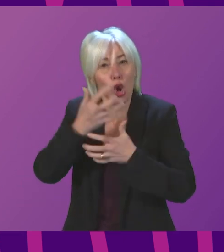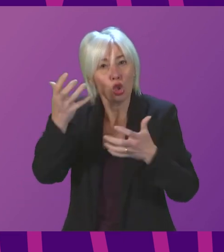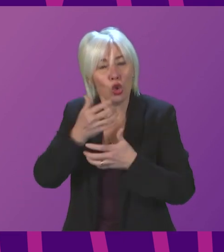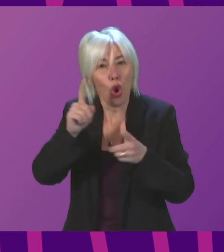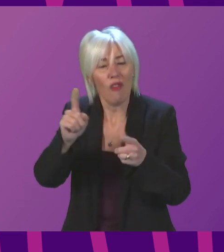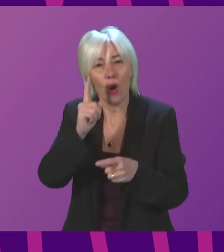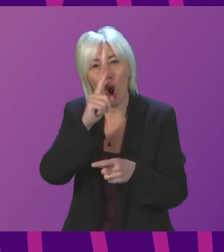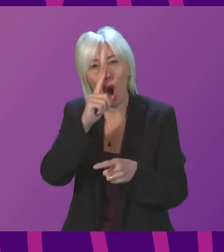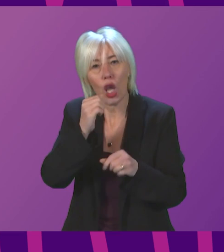oil and gas workers.